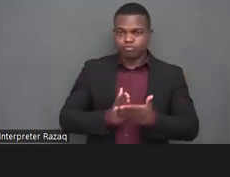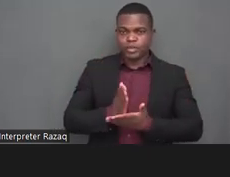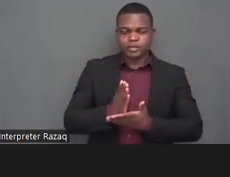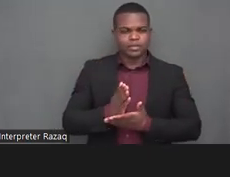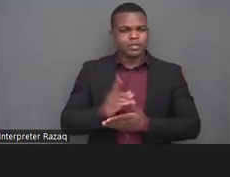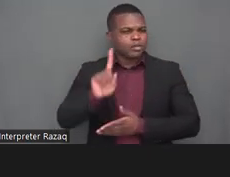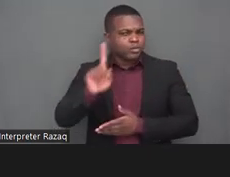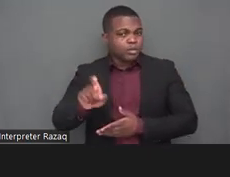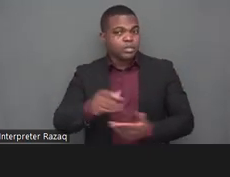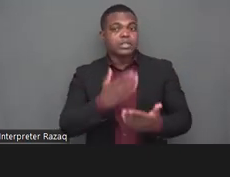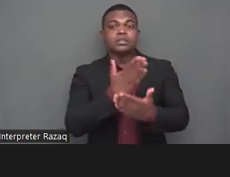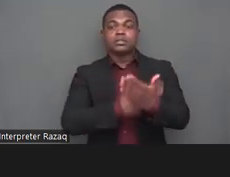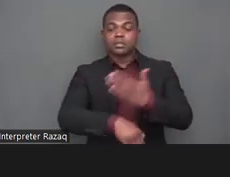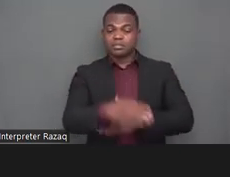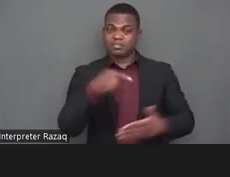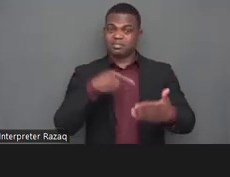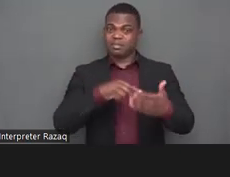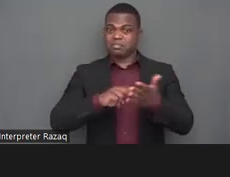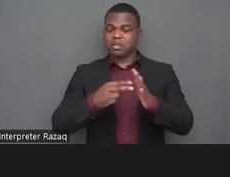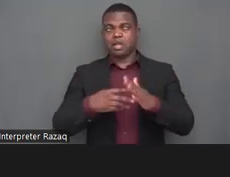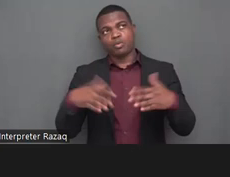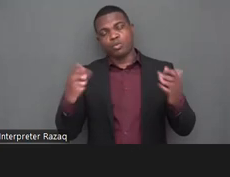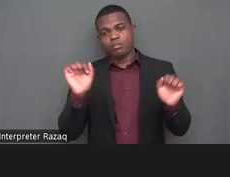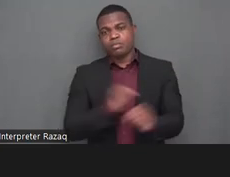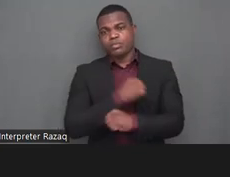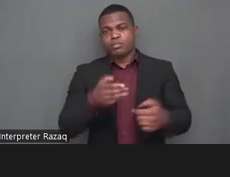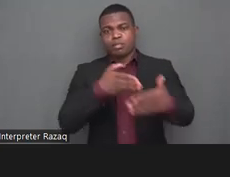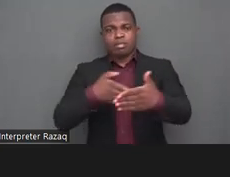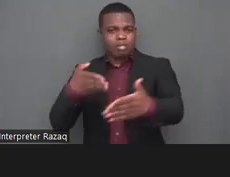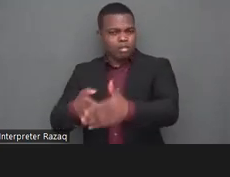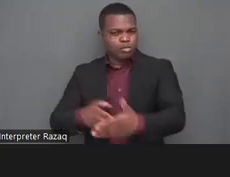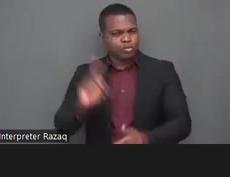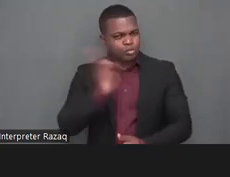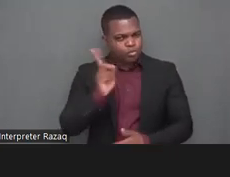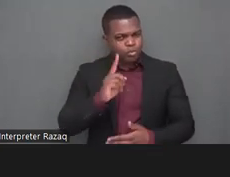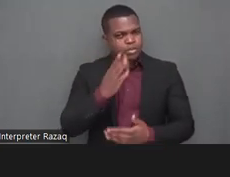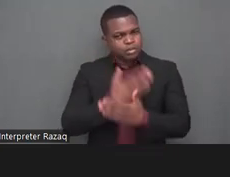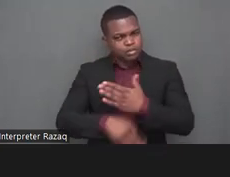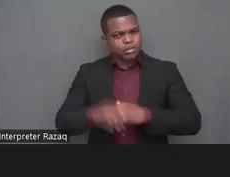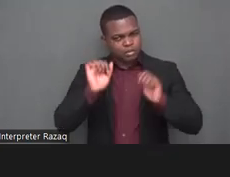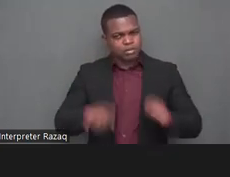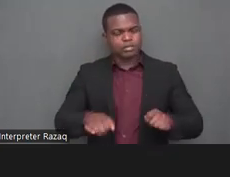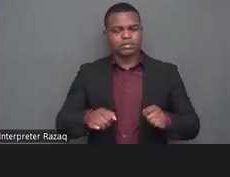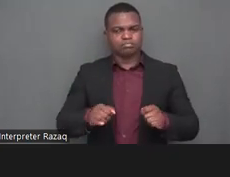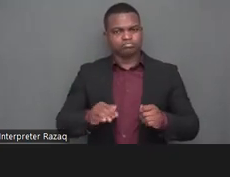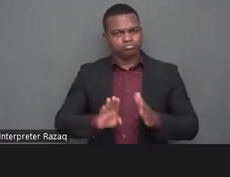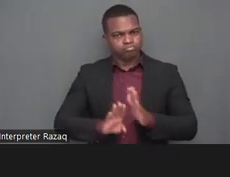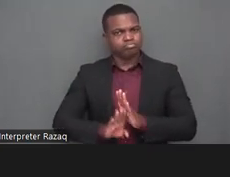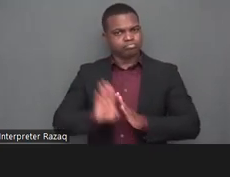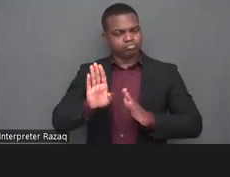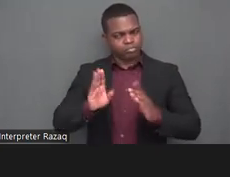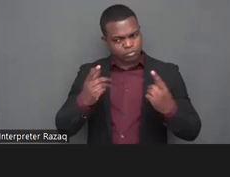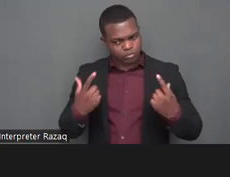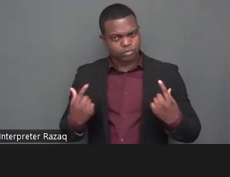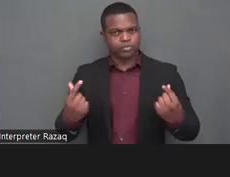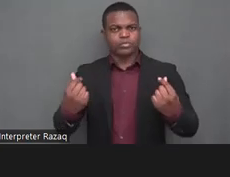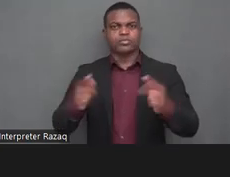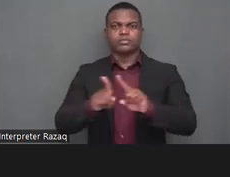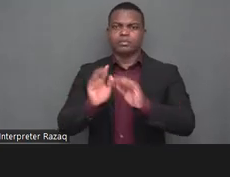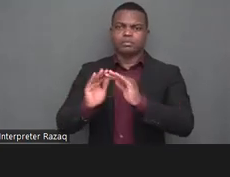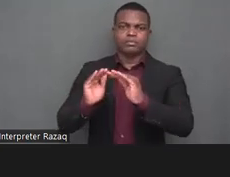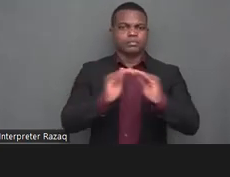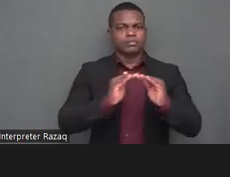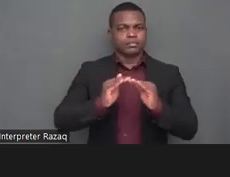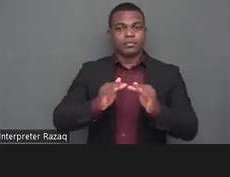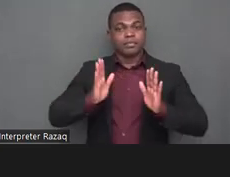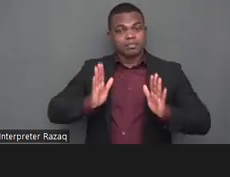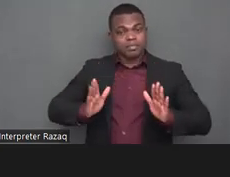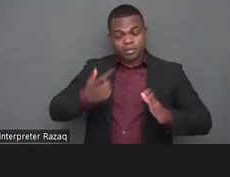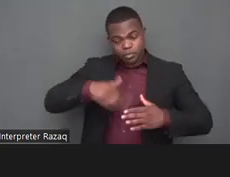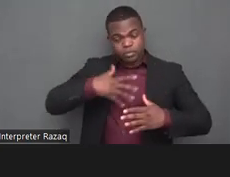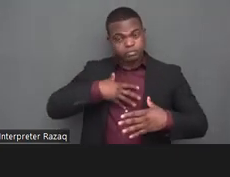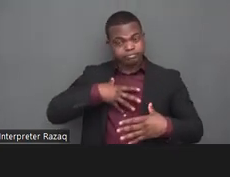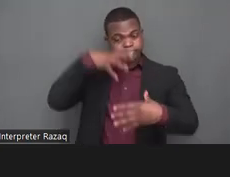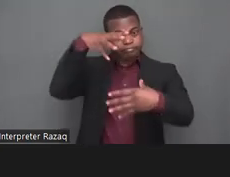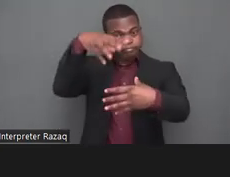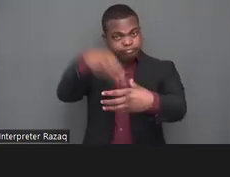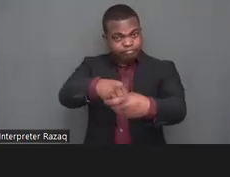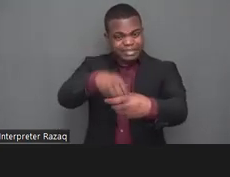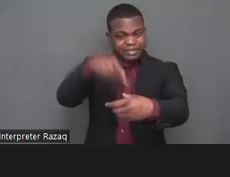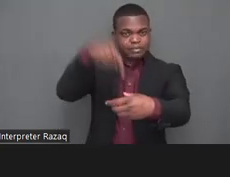for everyone and it needs to come to everyone